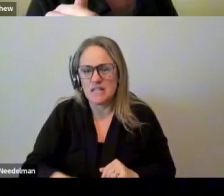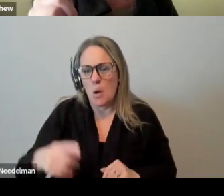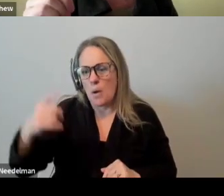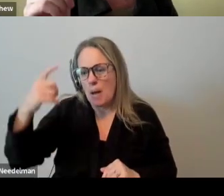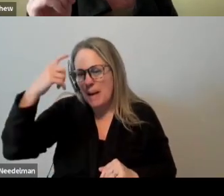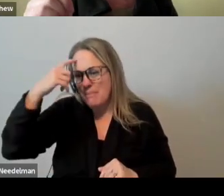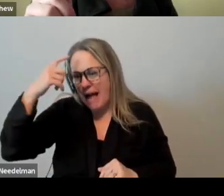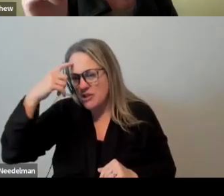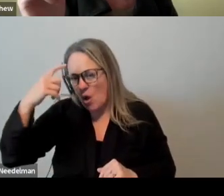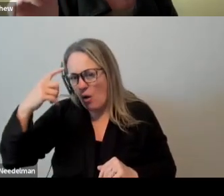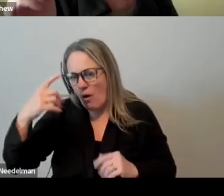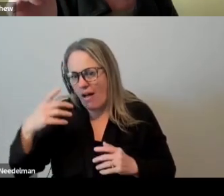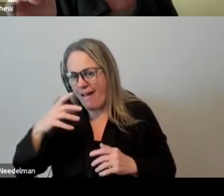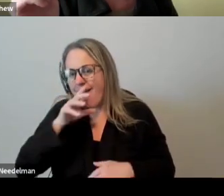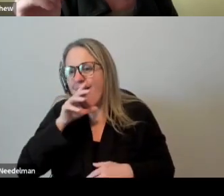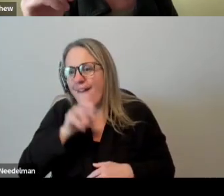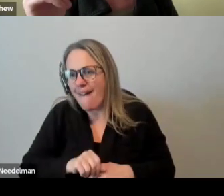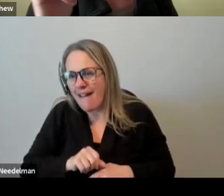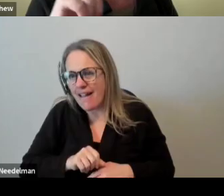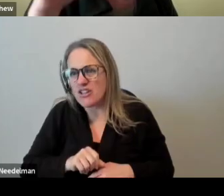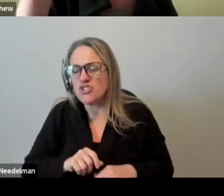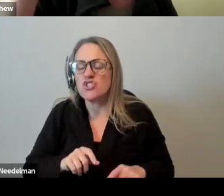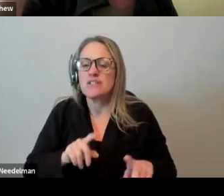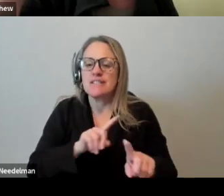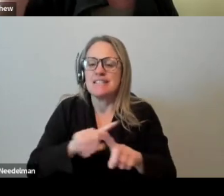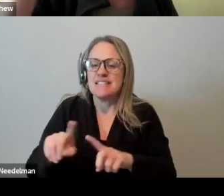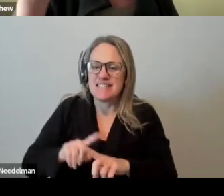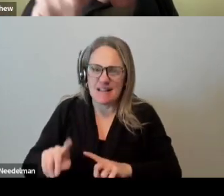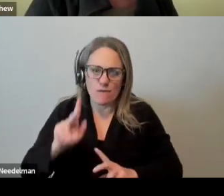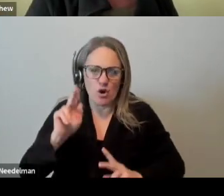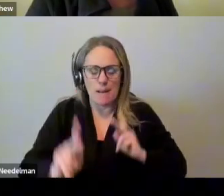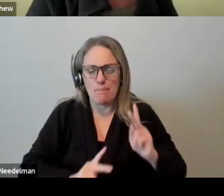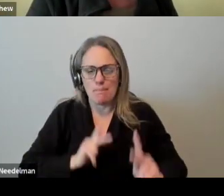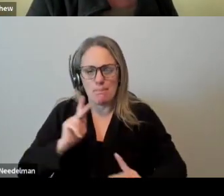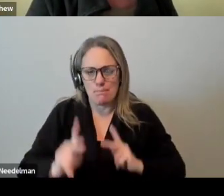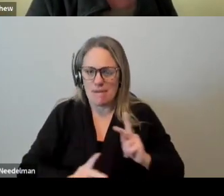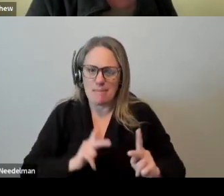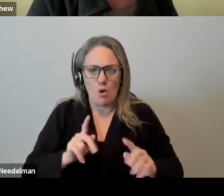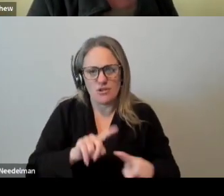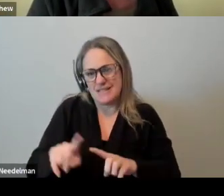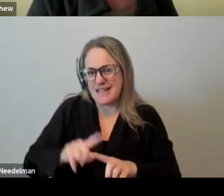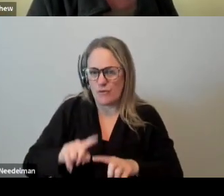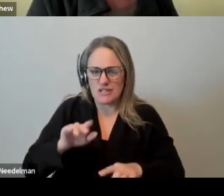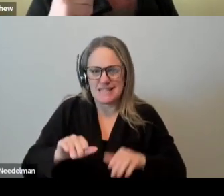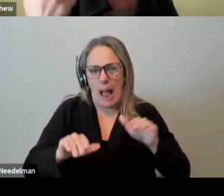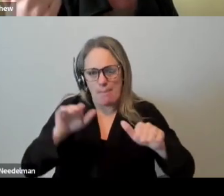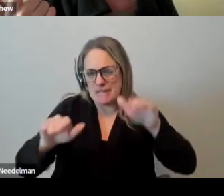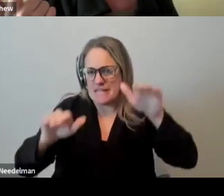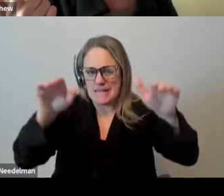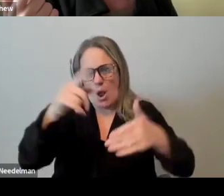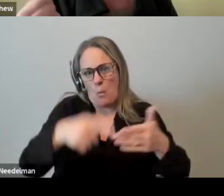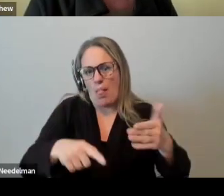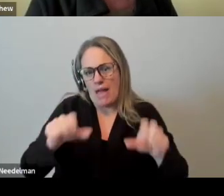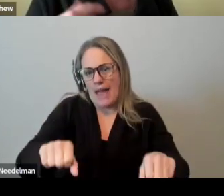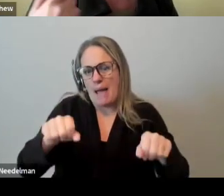and what different people at these steps are capable of. This ends up pipelining people